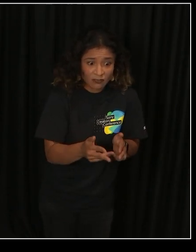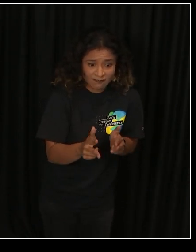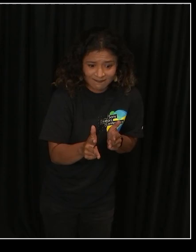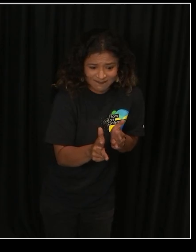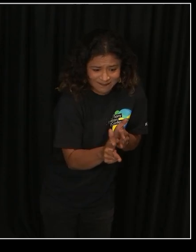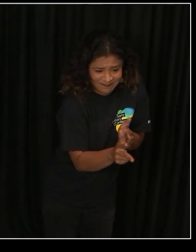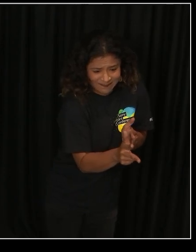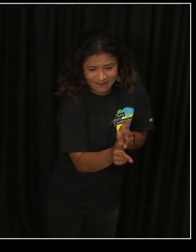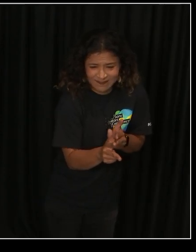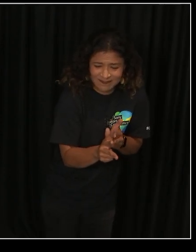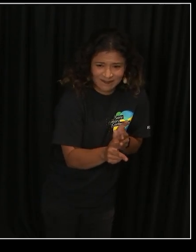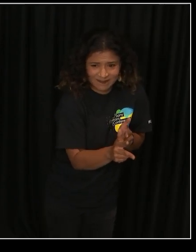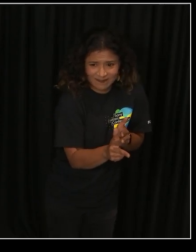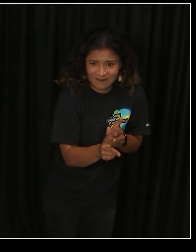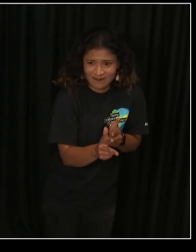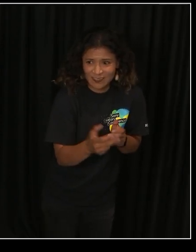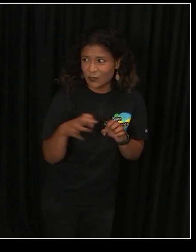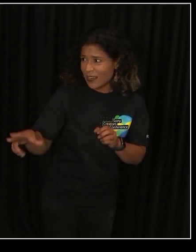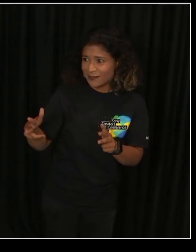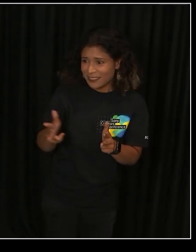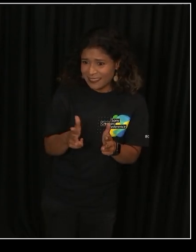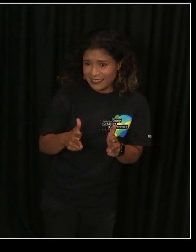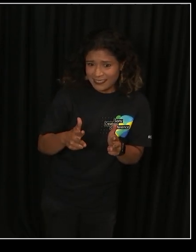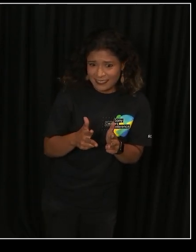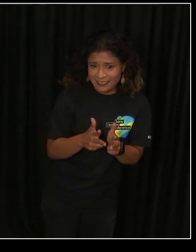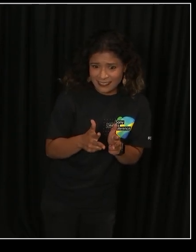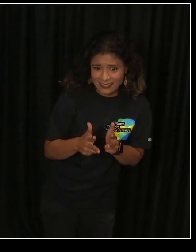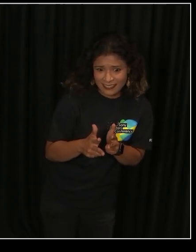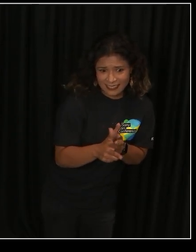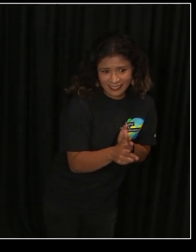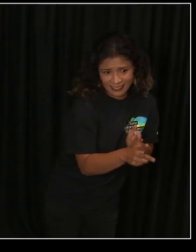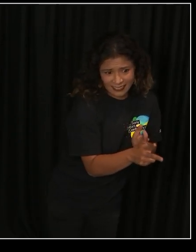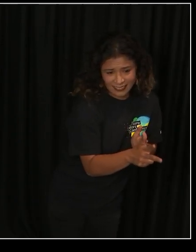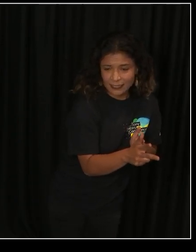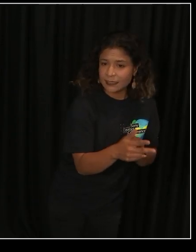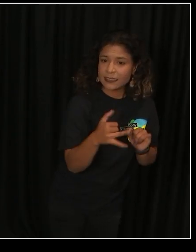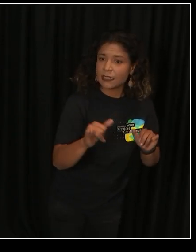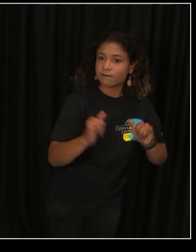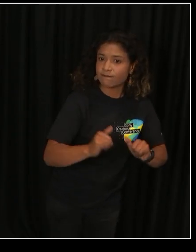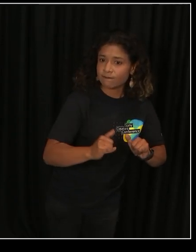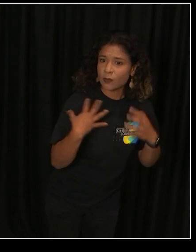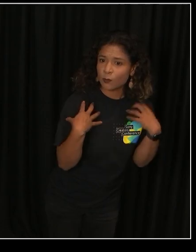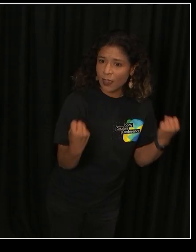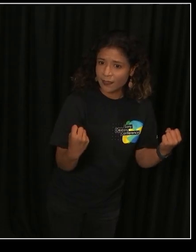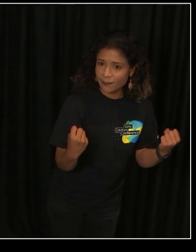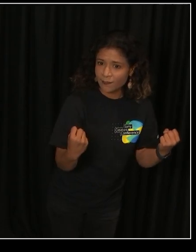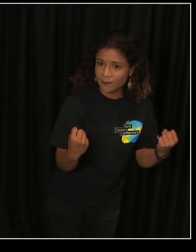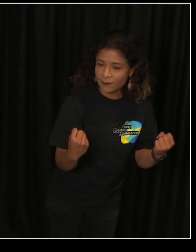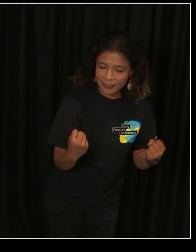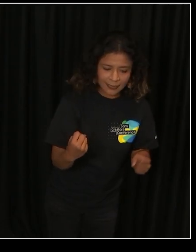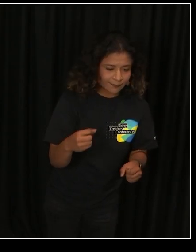trying to discourage it from holding that spot, it held its spot, maintained the inside to the corner,